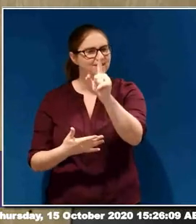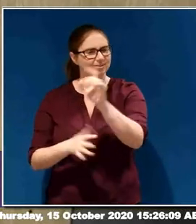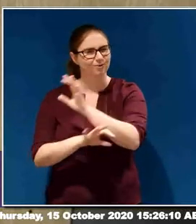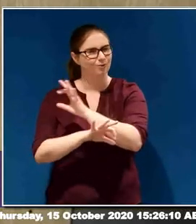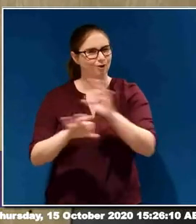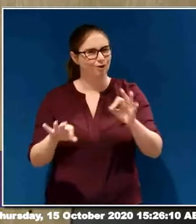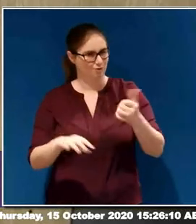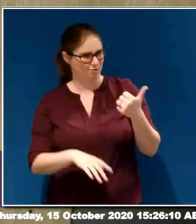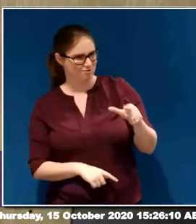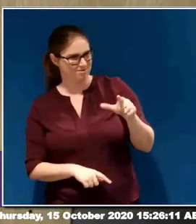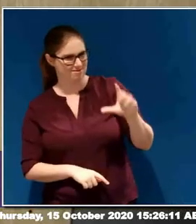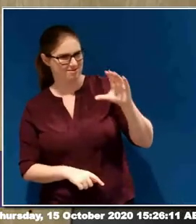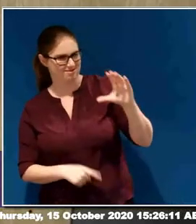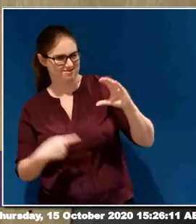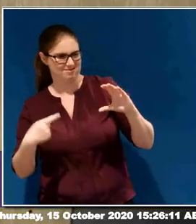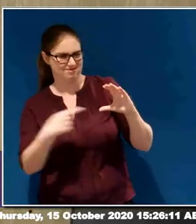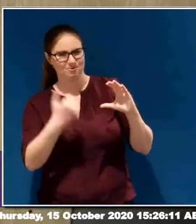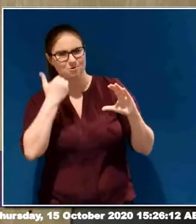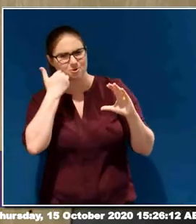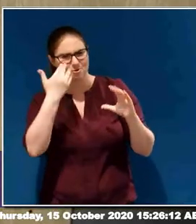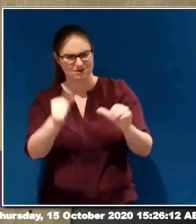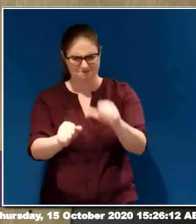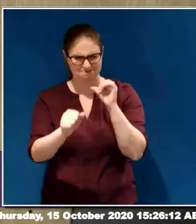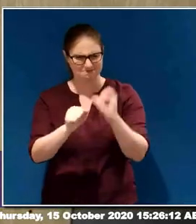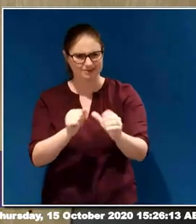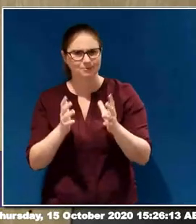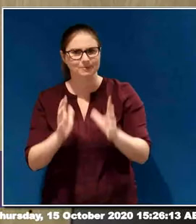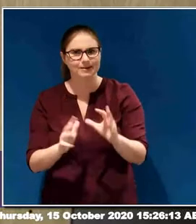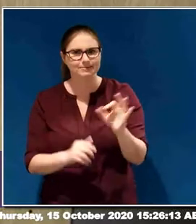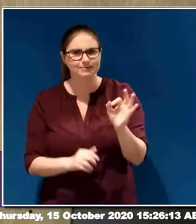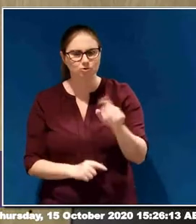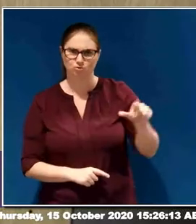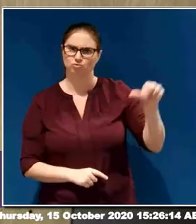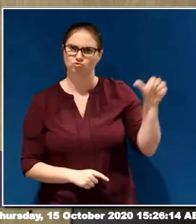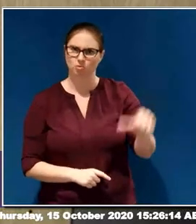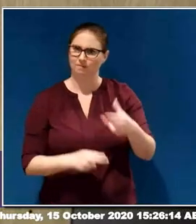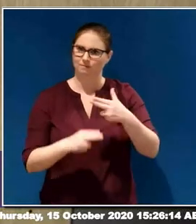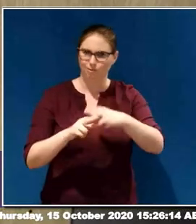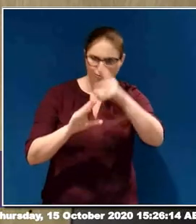teachers, release them from face-to-face teaching so that they have time to